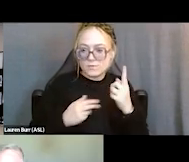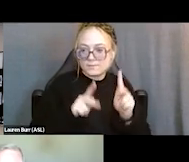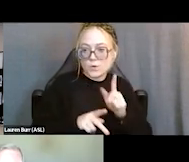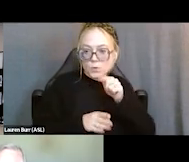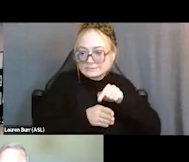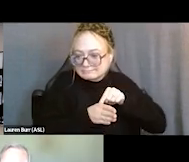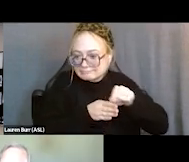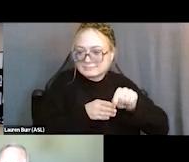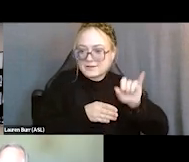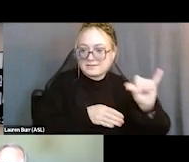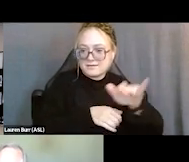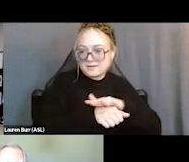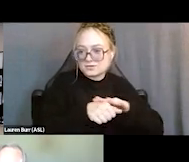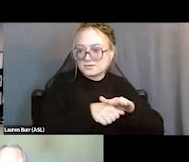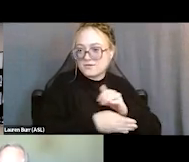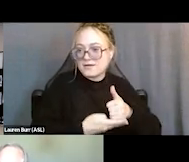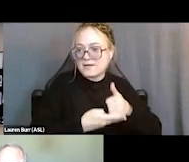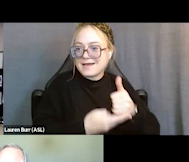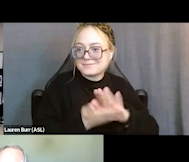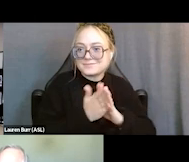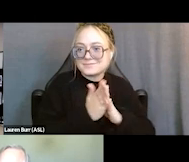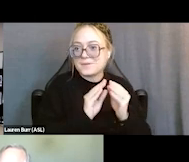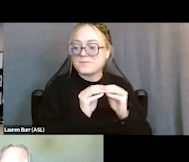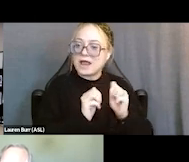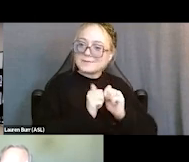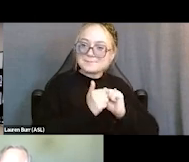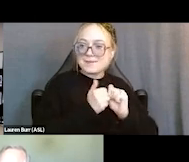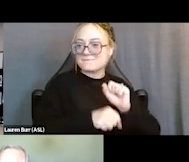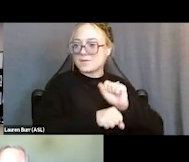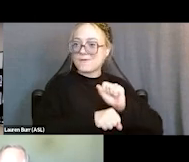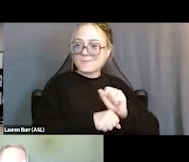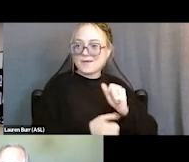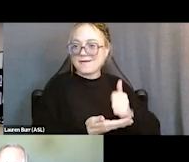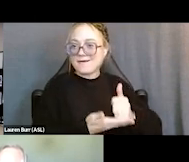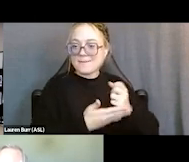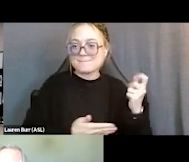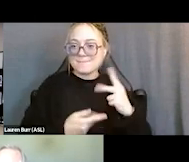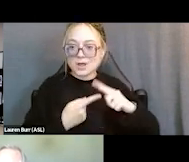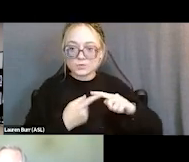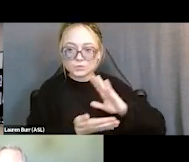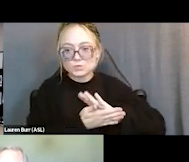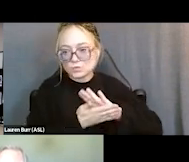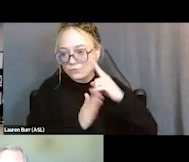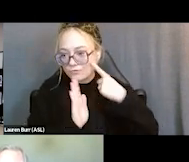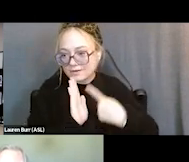and helps them get competitive employment or helps them get back into school and help them move more